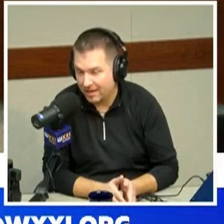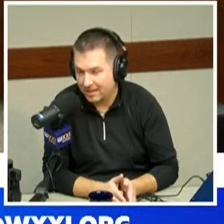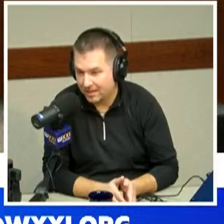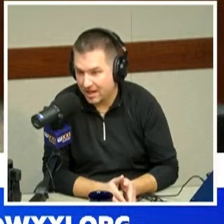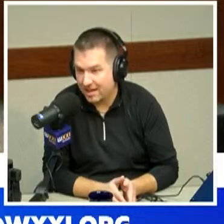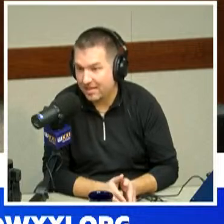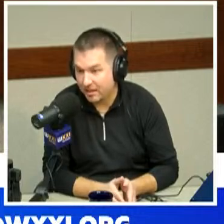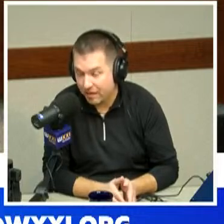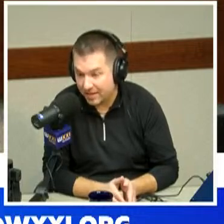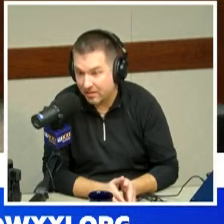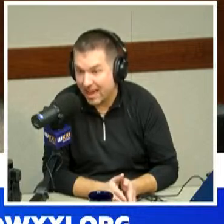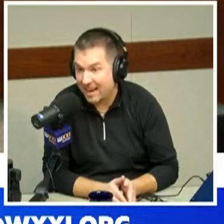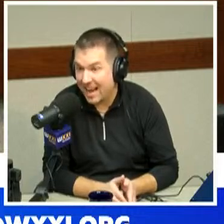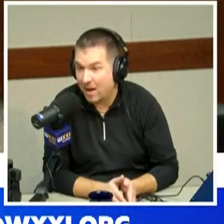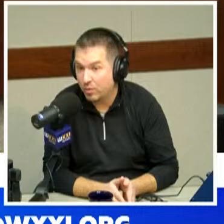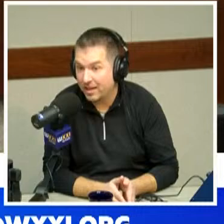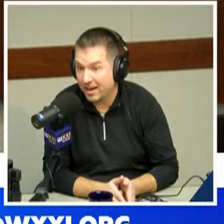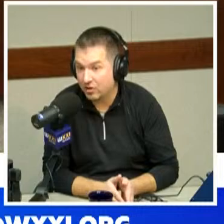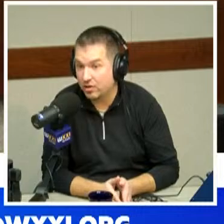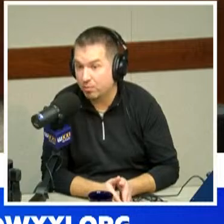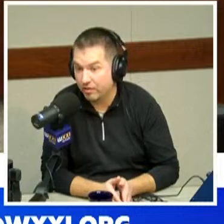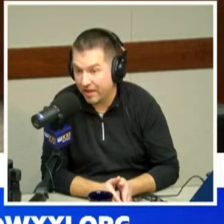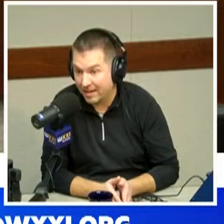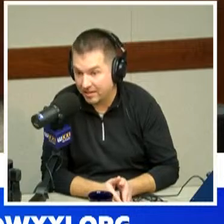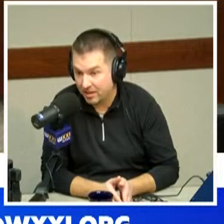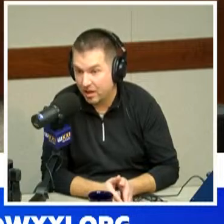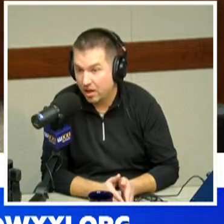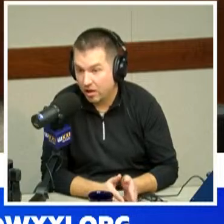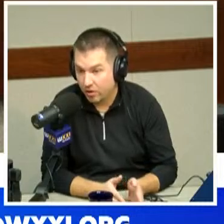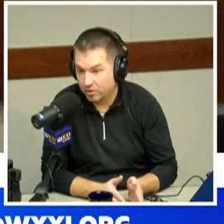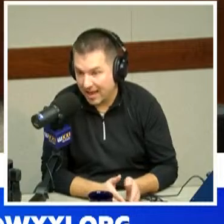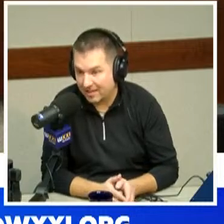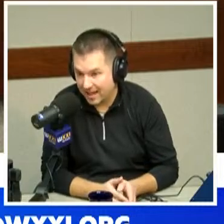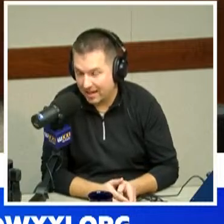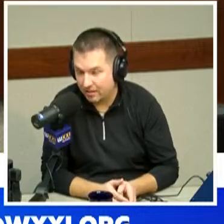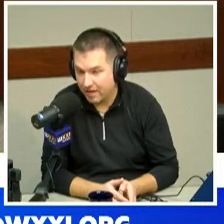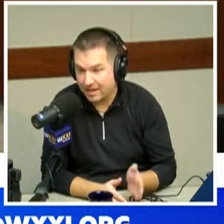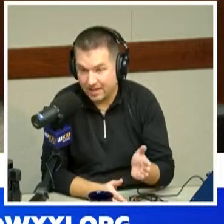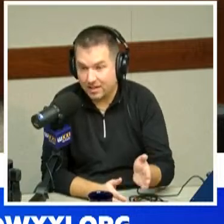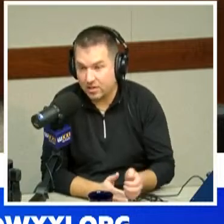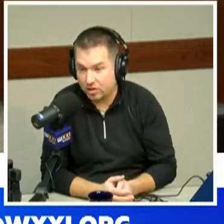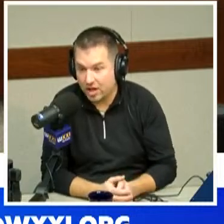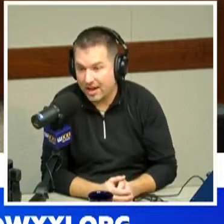in studying the effects of that and how we can actually prevent those cascading effects and Jen